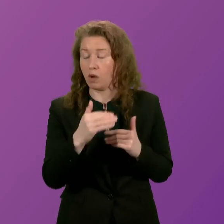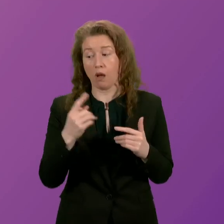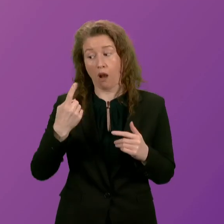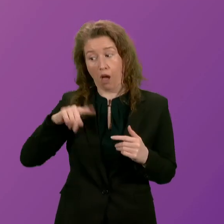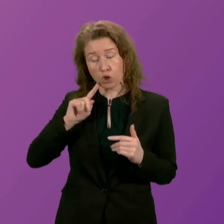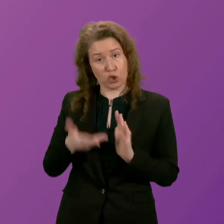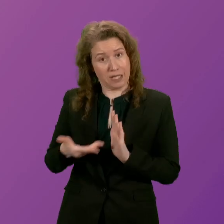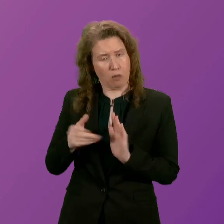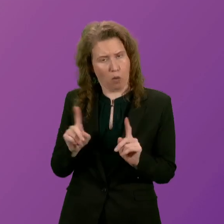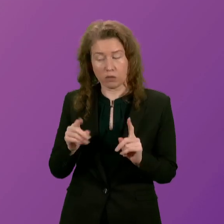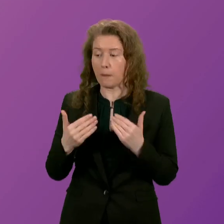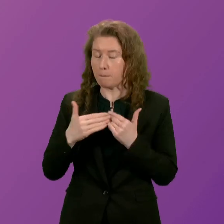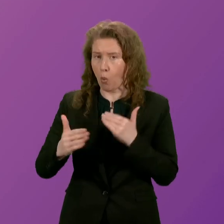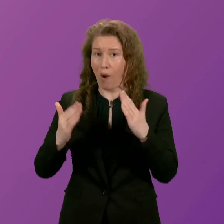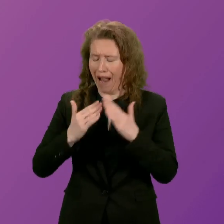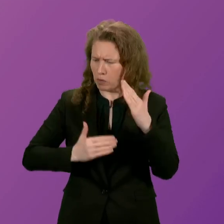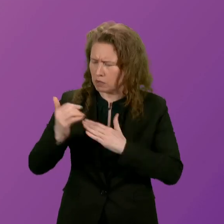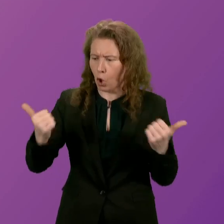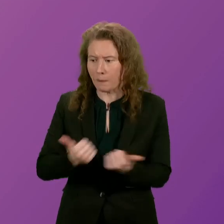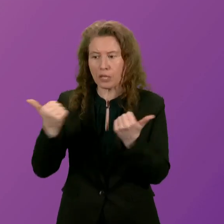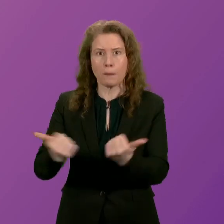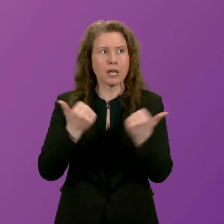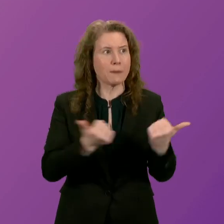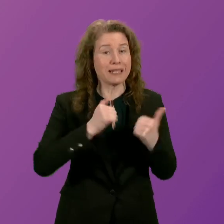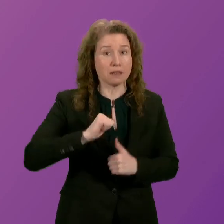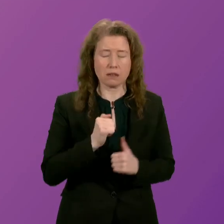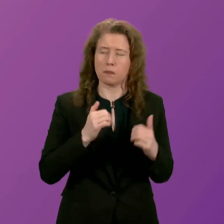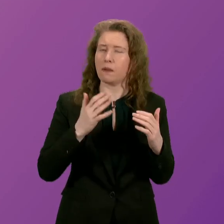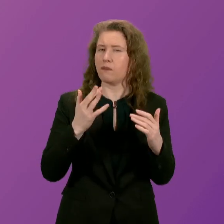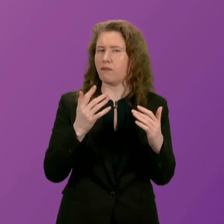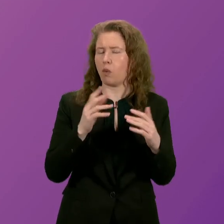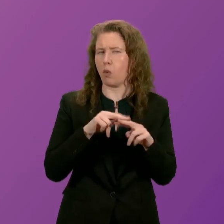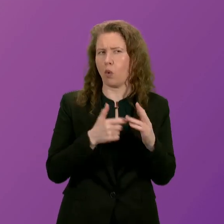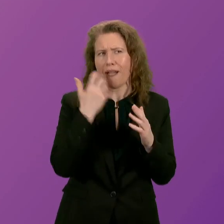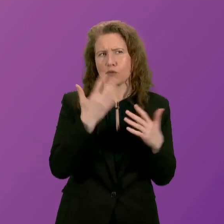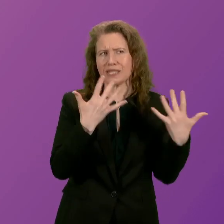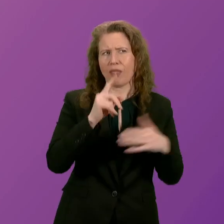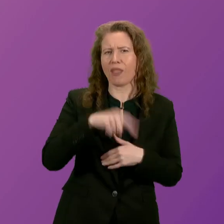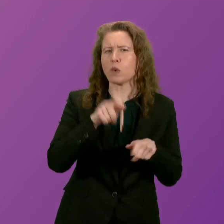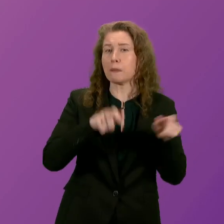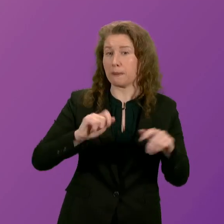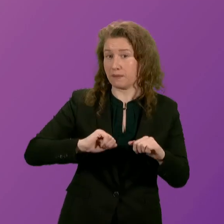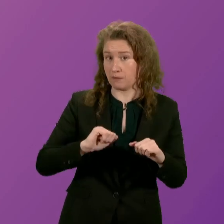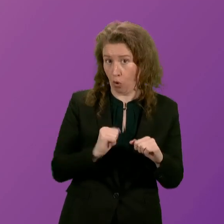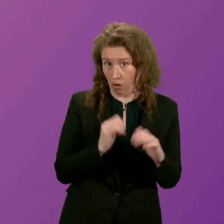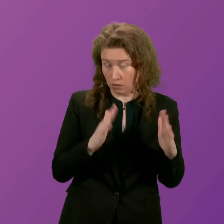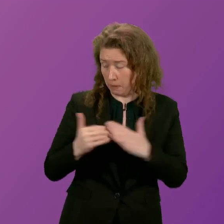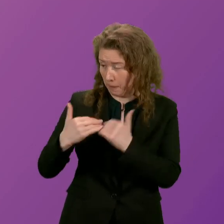we have had more house-building completions per 10,000 people in Scotland than in England,